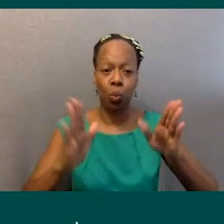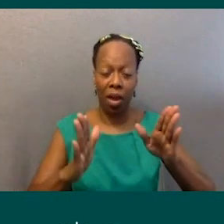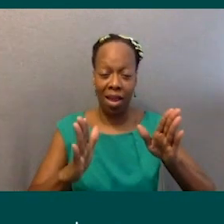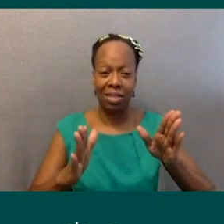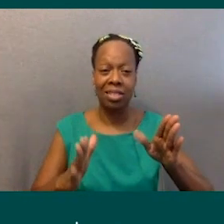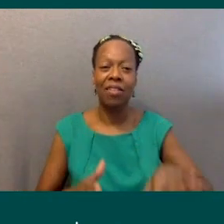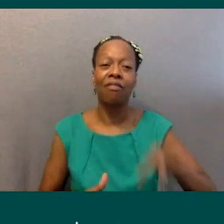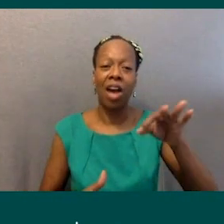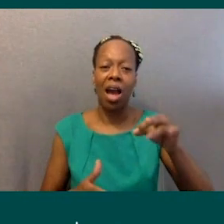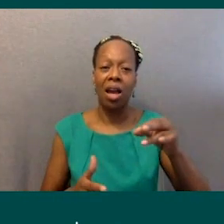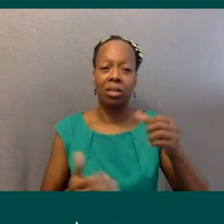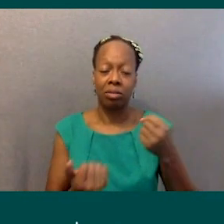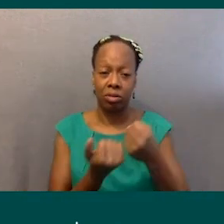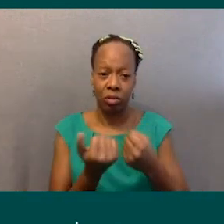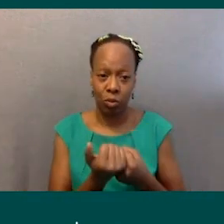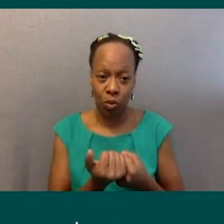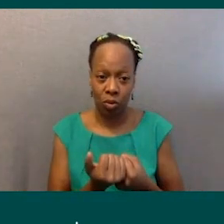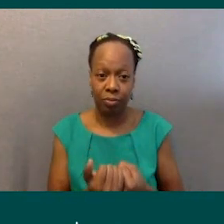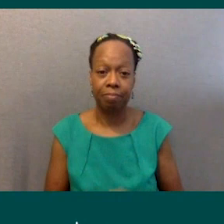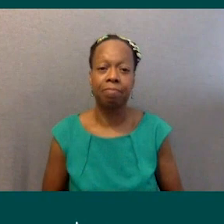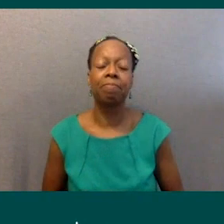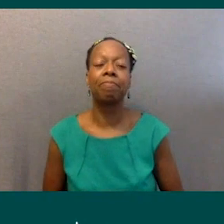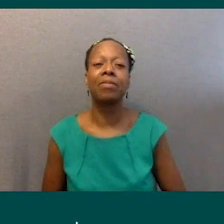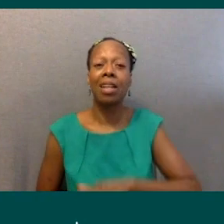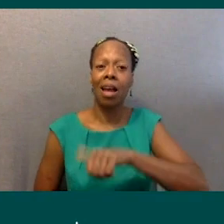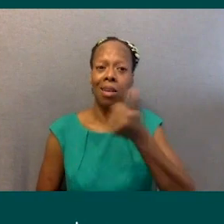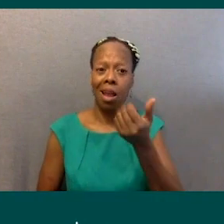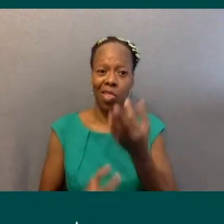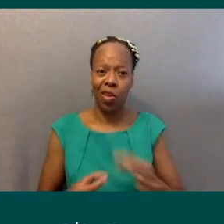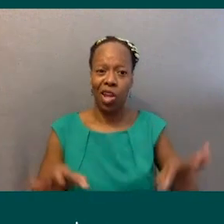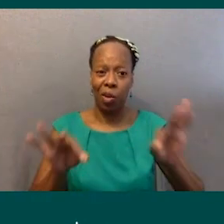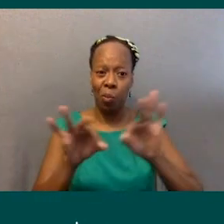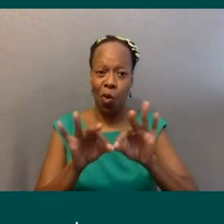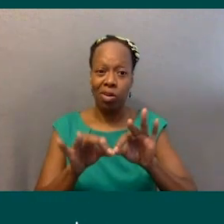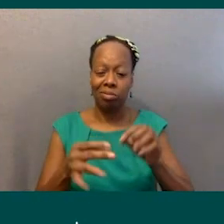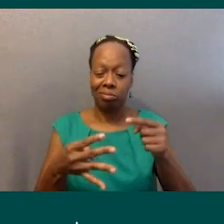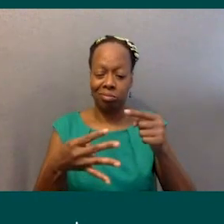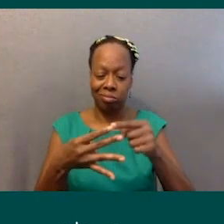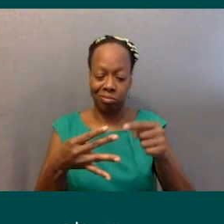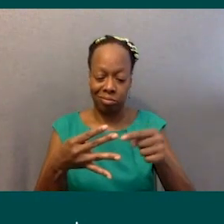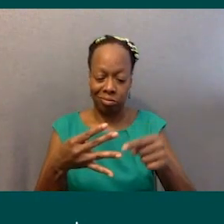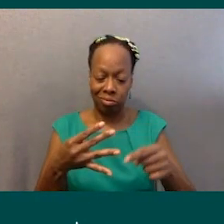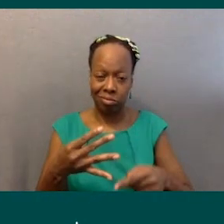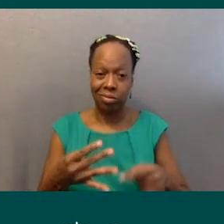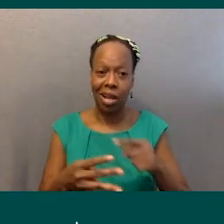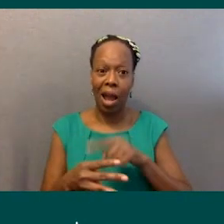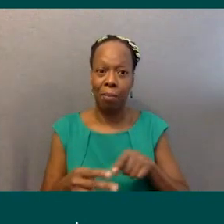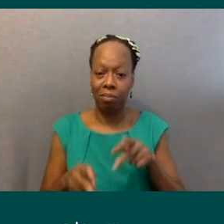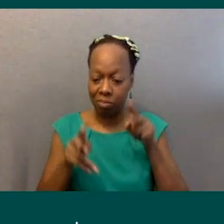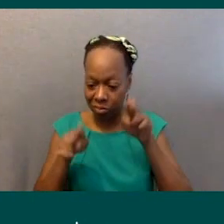Now, I think another really important component, and I'm just sort of looking at the time and making sure that we sort of cover everything